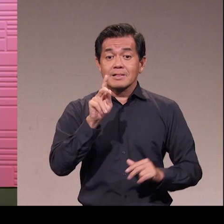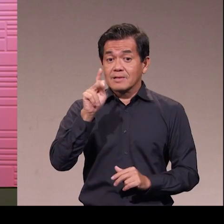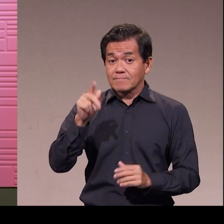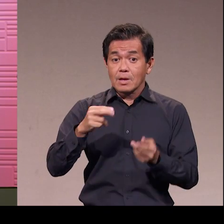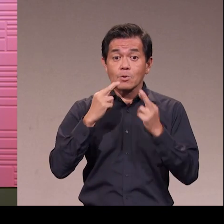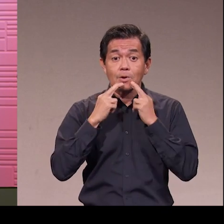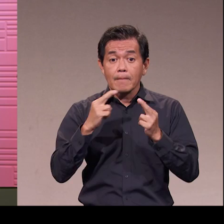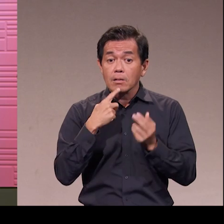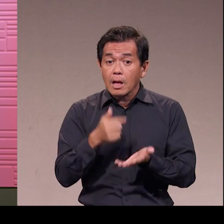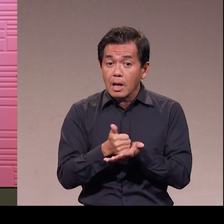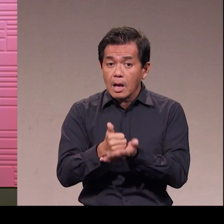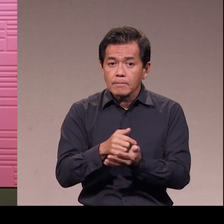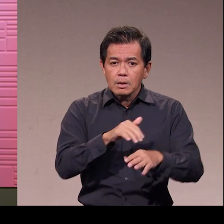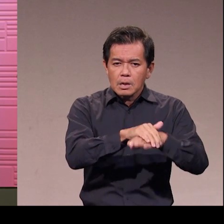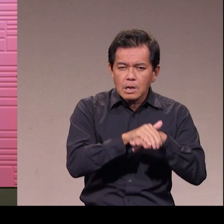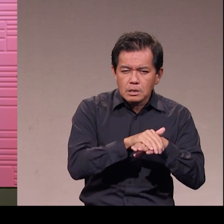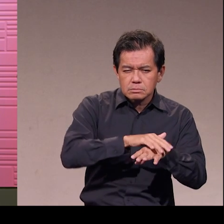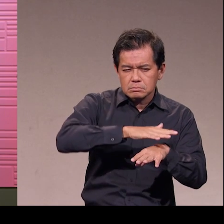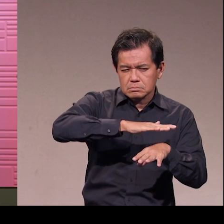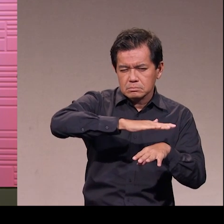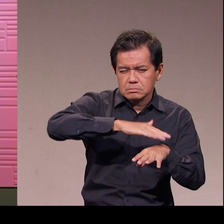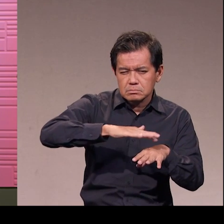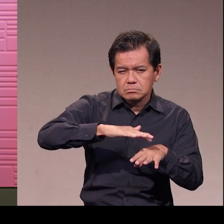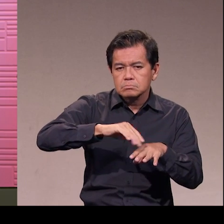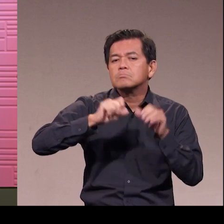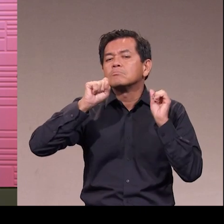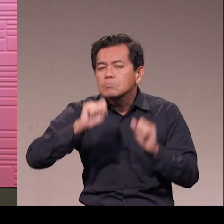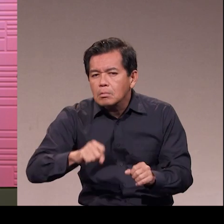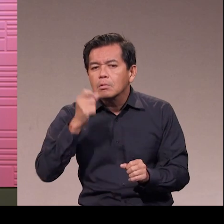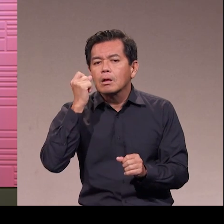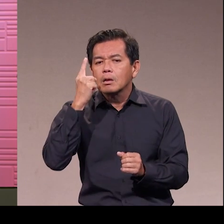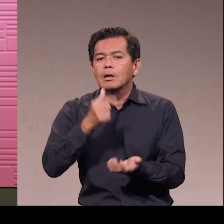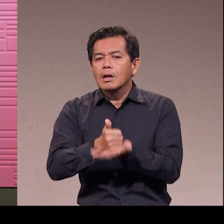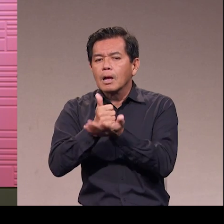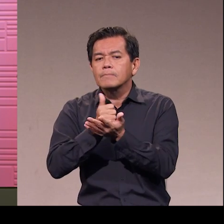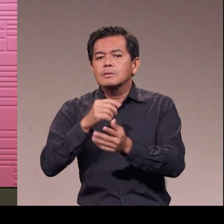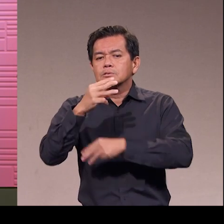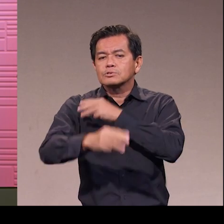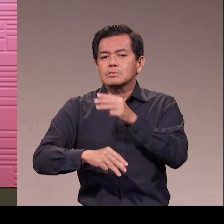to understand local and world developments, as well as government policies.